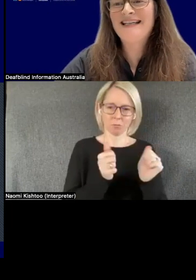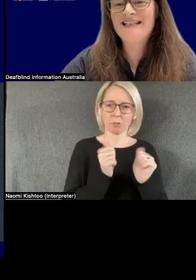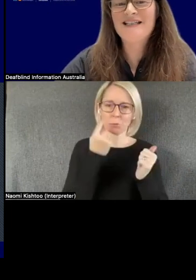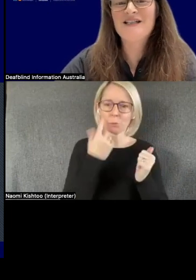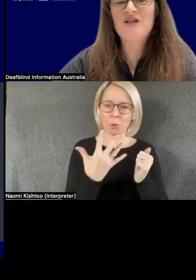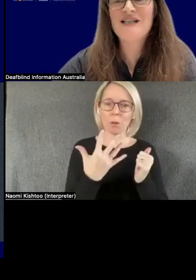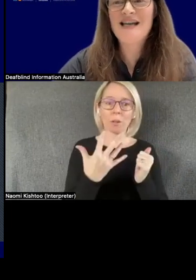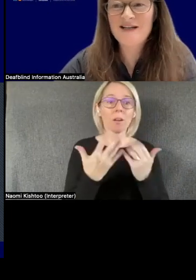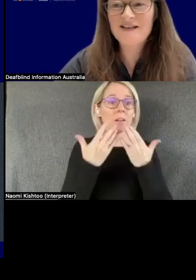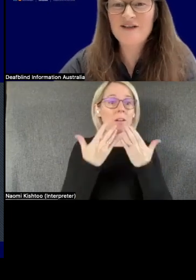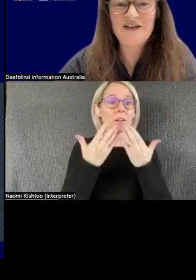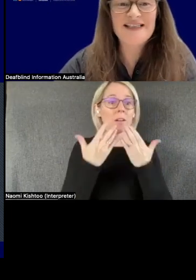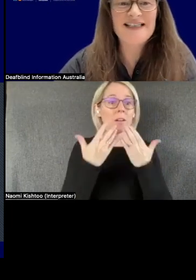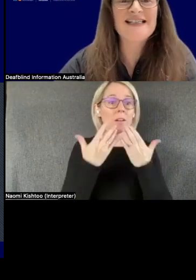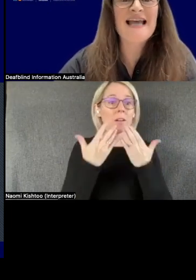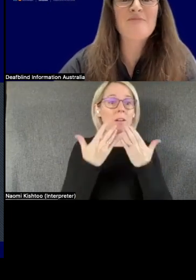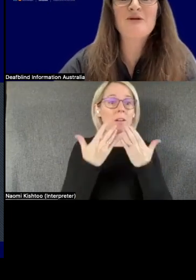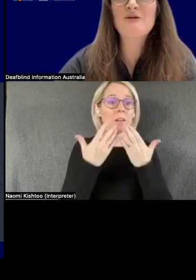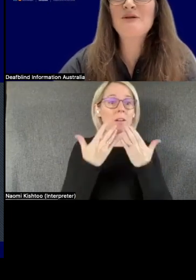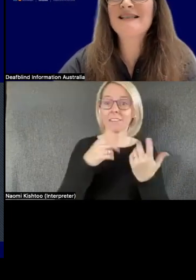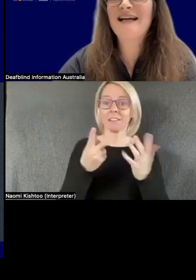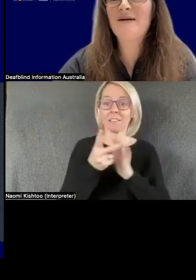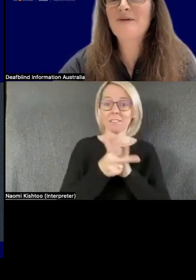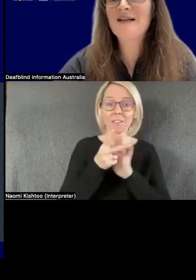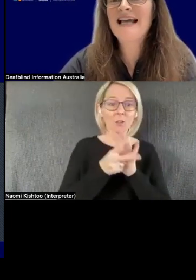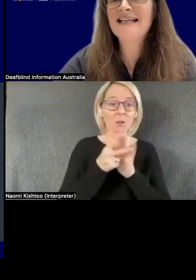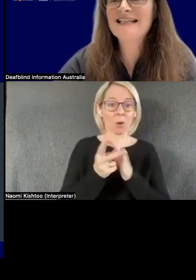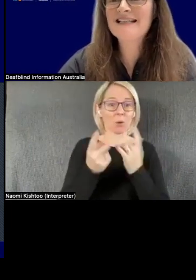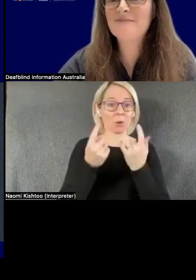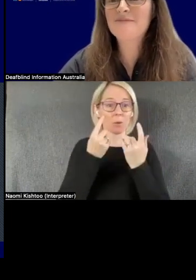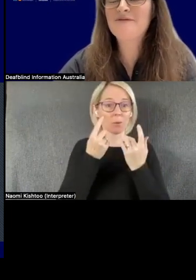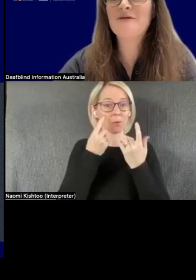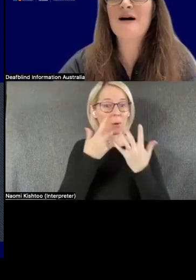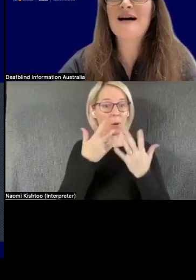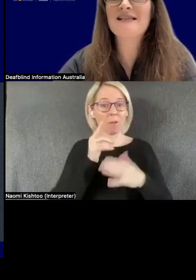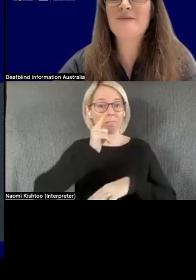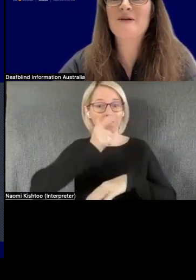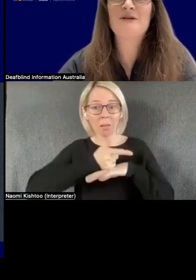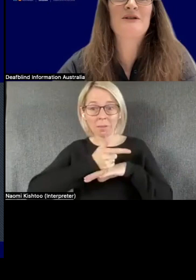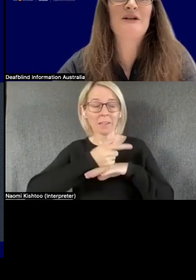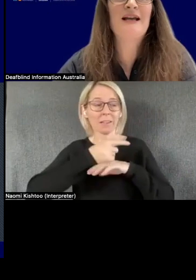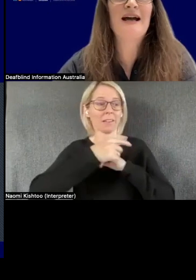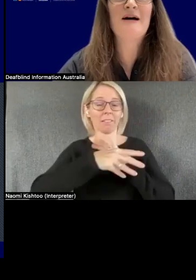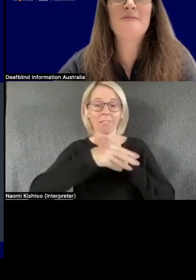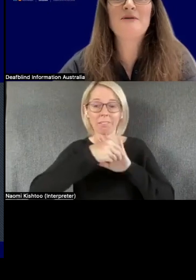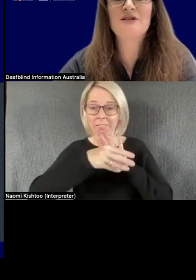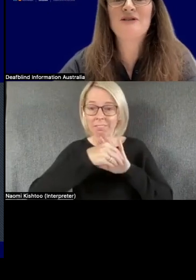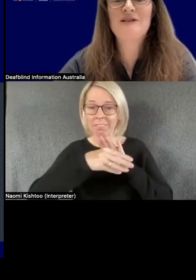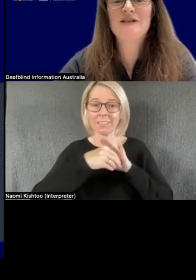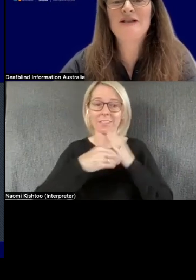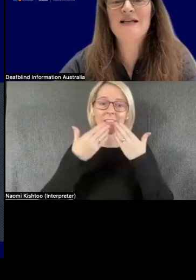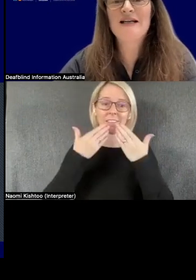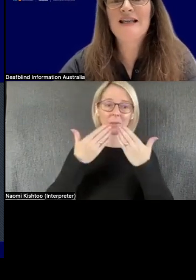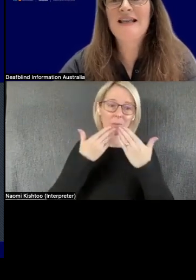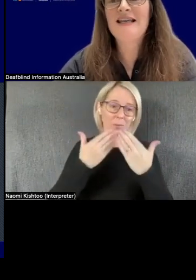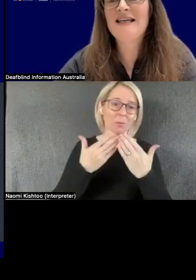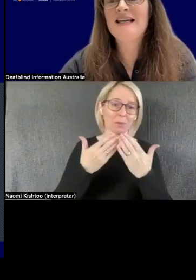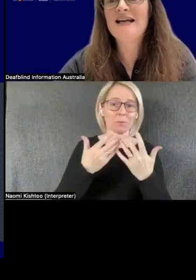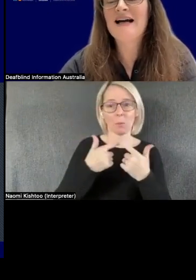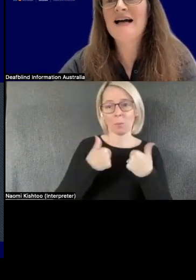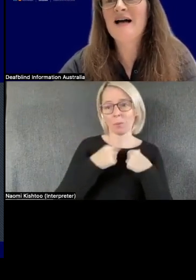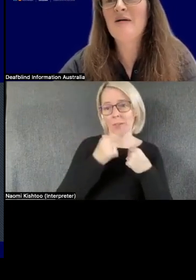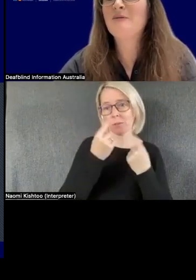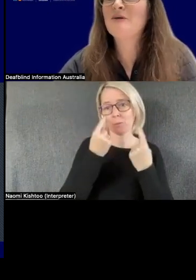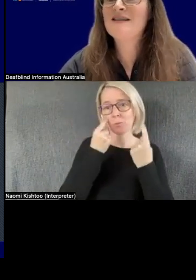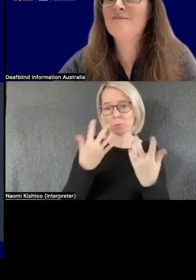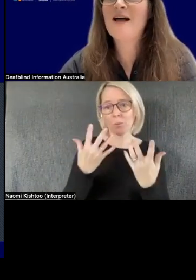in sharing those examples, collecting them for us but also to the people with